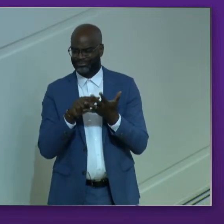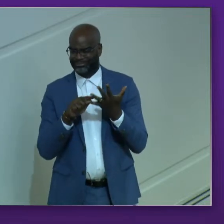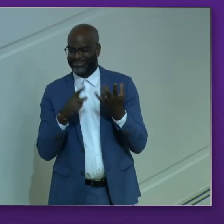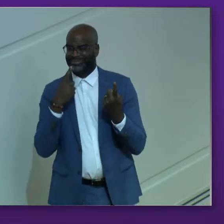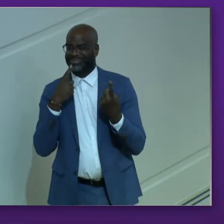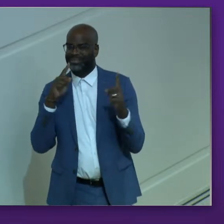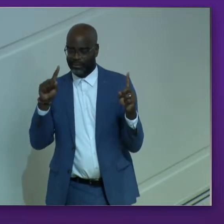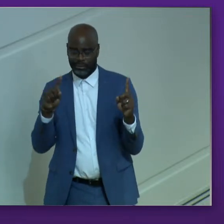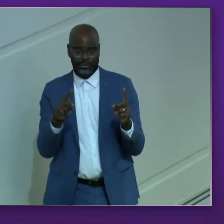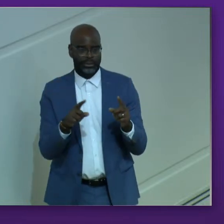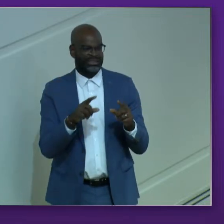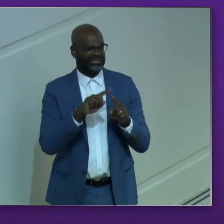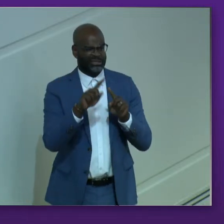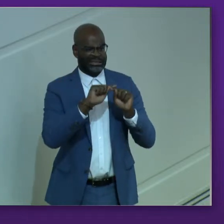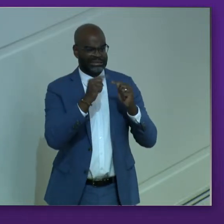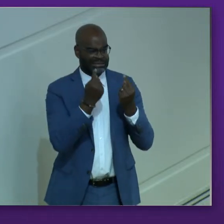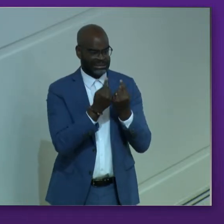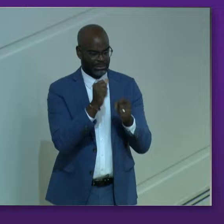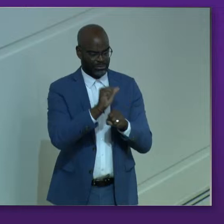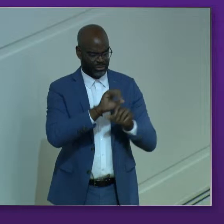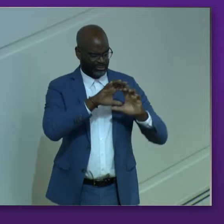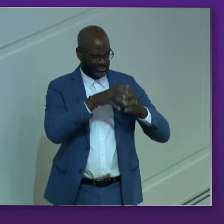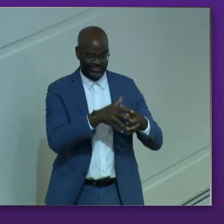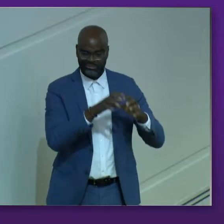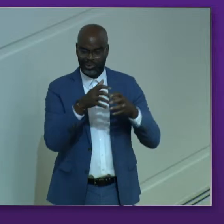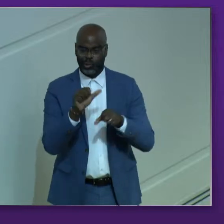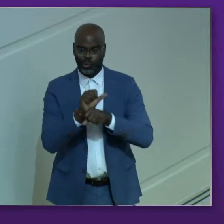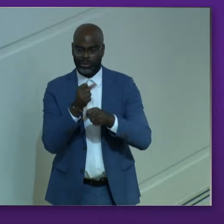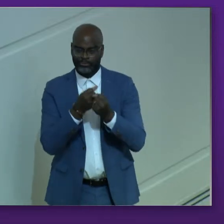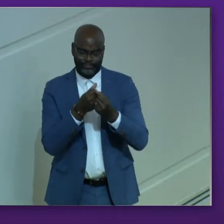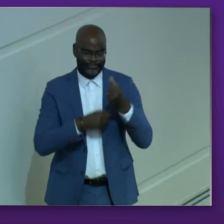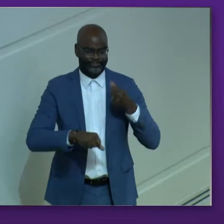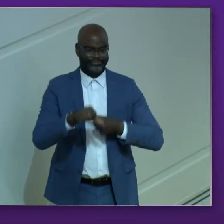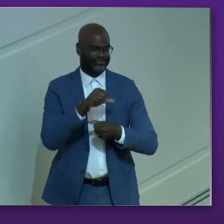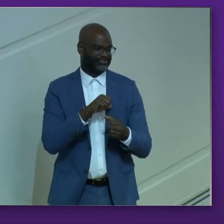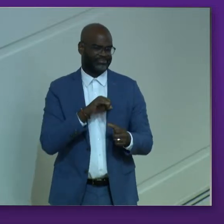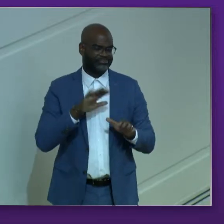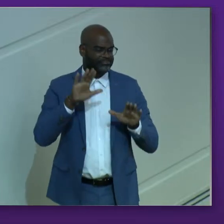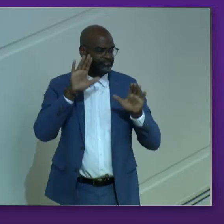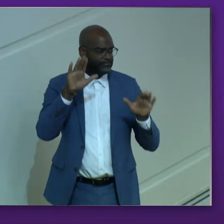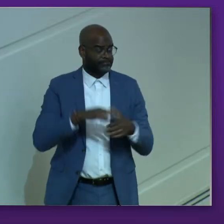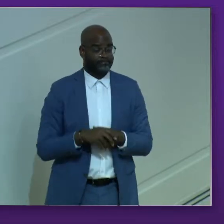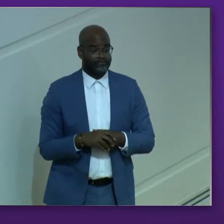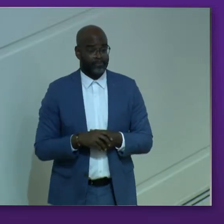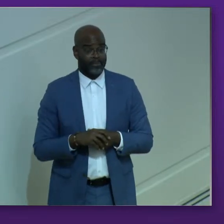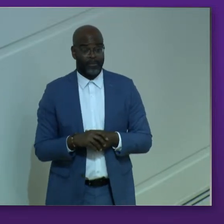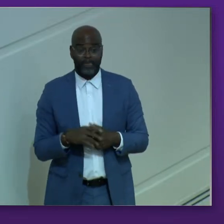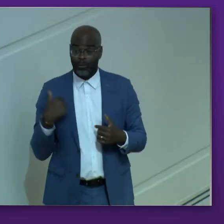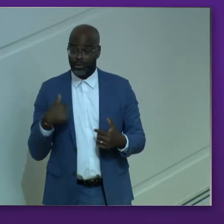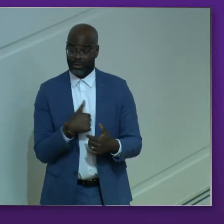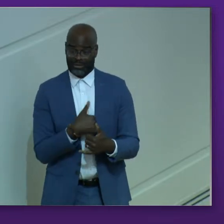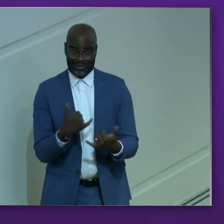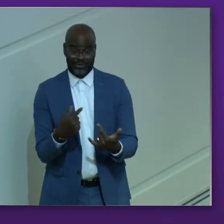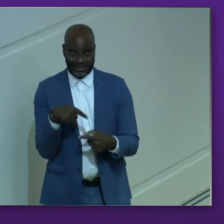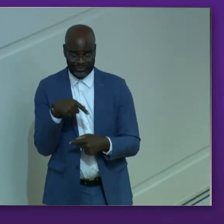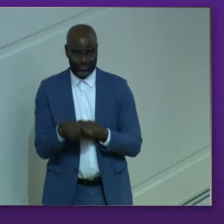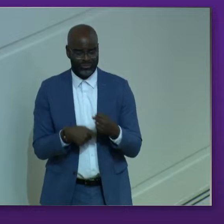COLLEAGUES AND THE MAGNIFICENT FEEDS ACHIEVED BY TEAMS OF